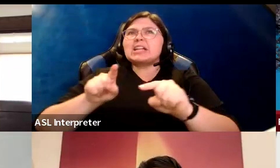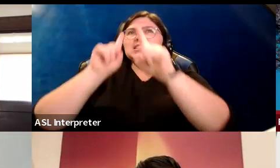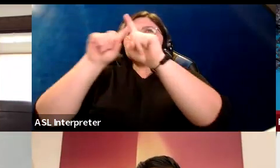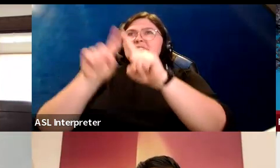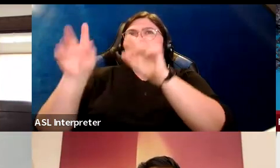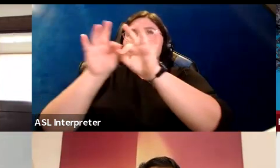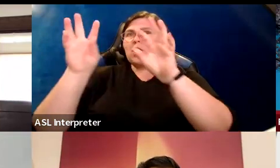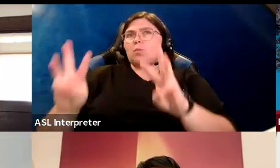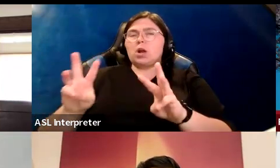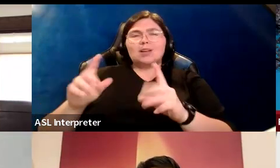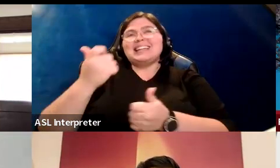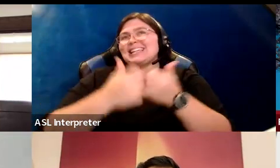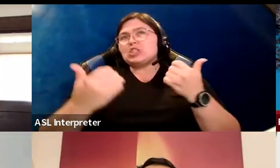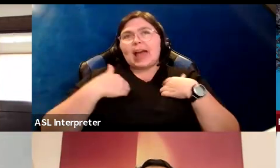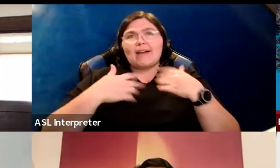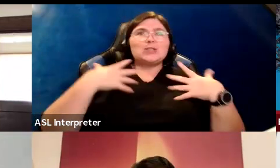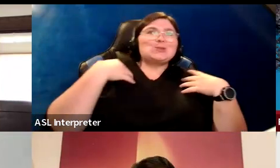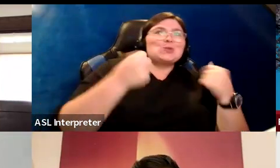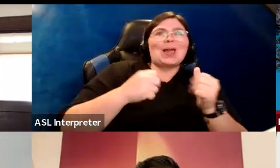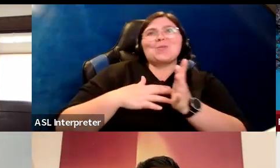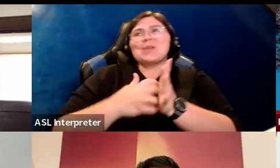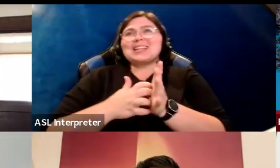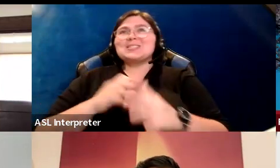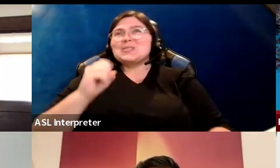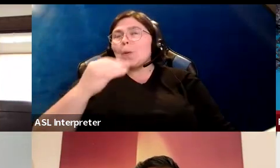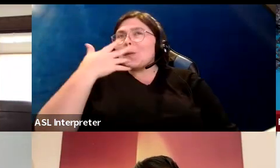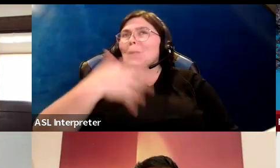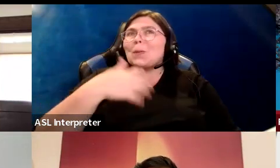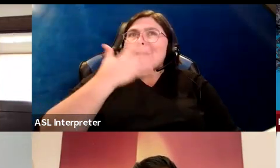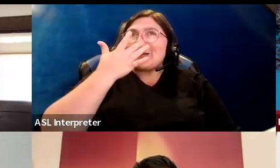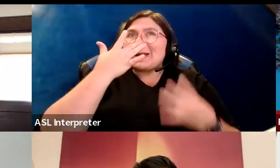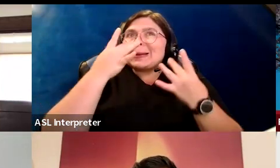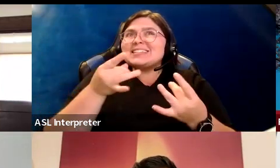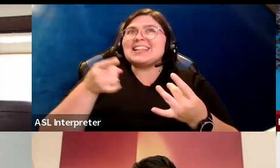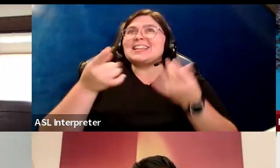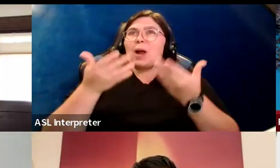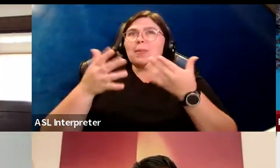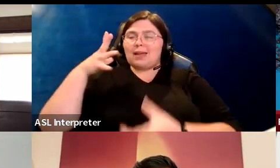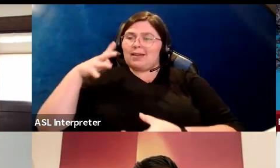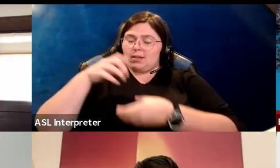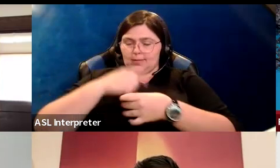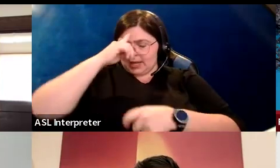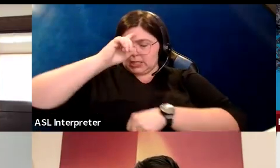and they have their strengths and weaknesses. So I find that very interesting. This is probably part of the mindset you have to adopt when you're kind of starting